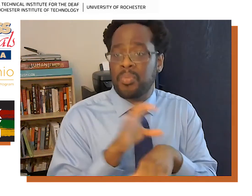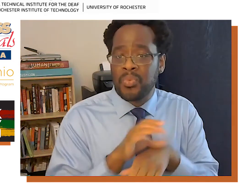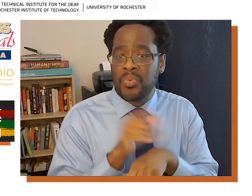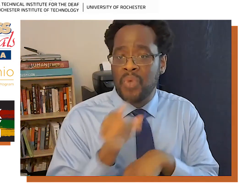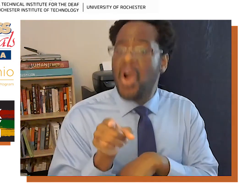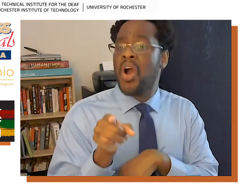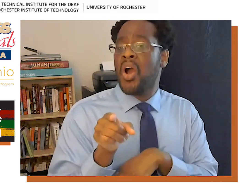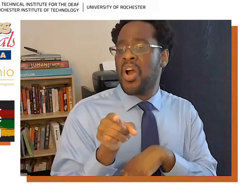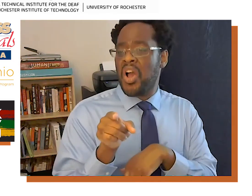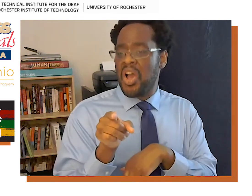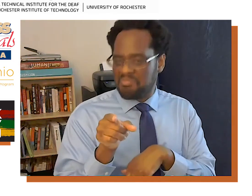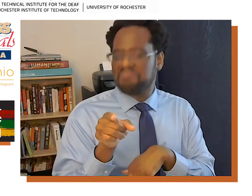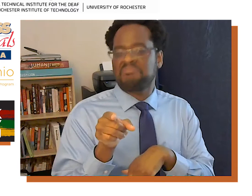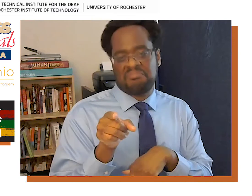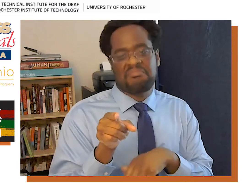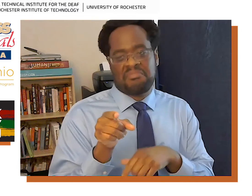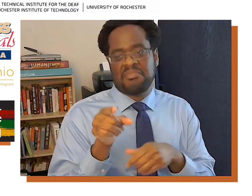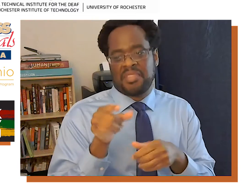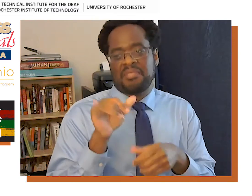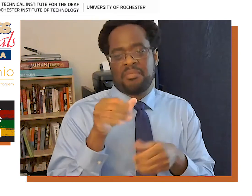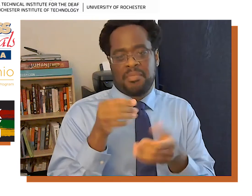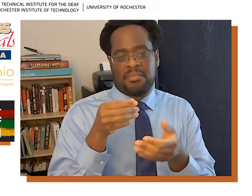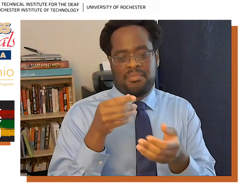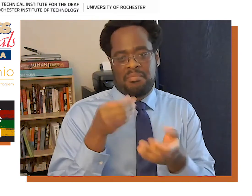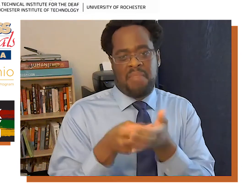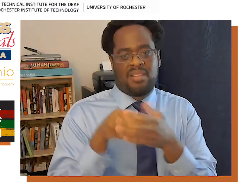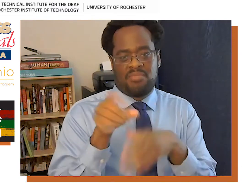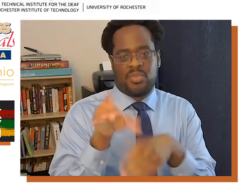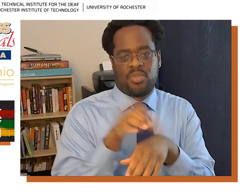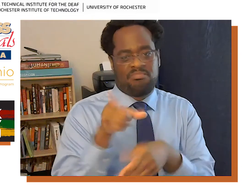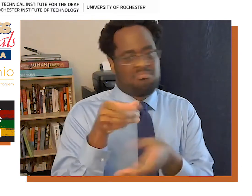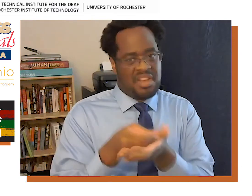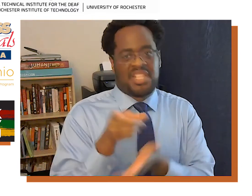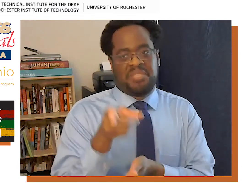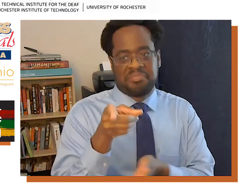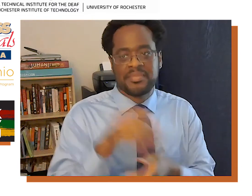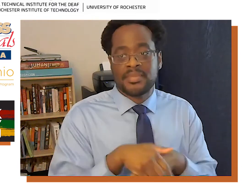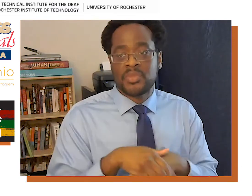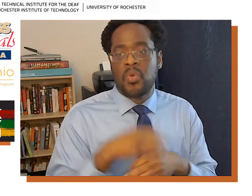but then there was a computing program, and I thought, "Computers mean money,"